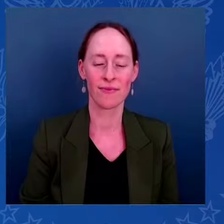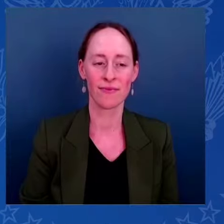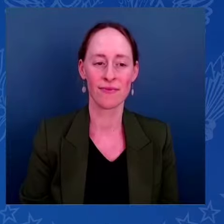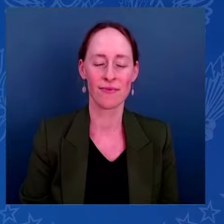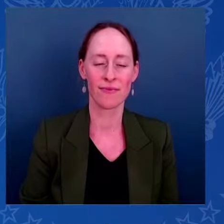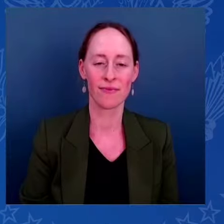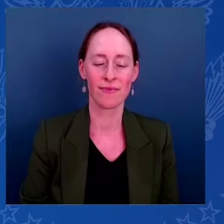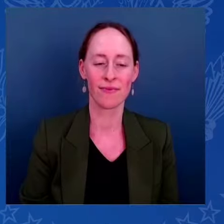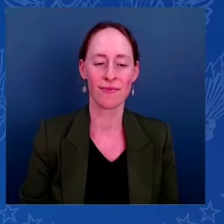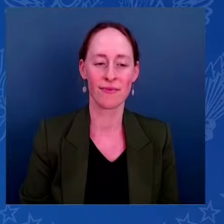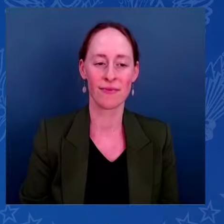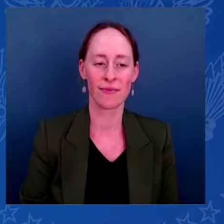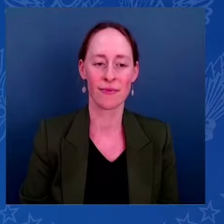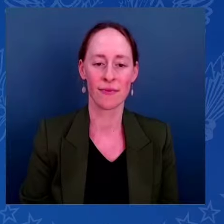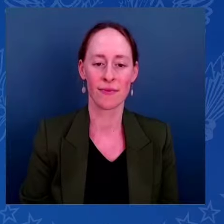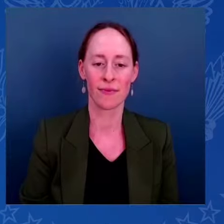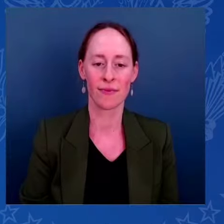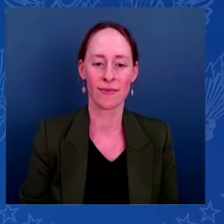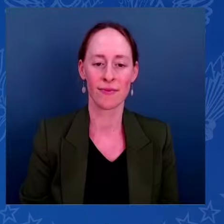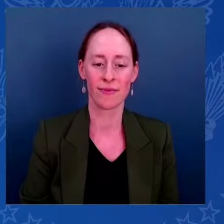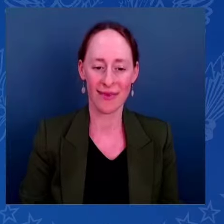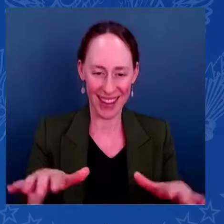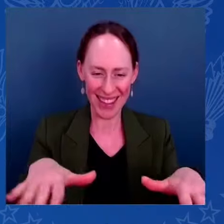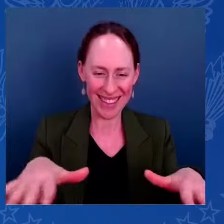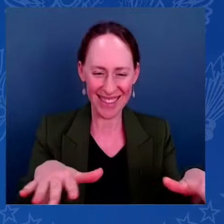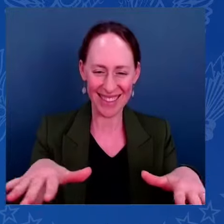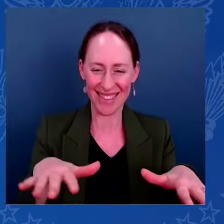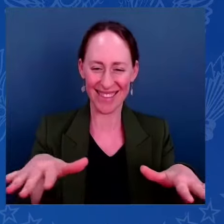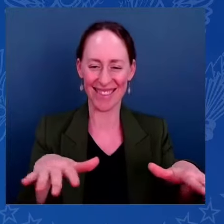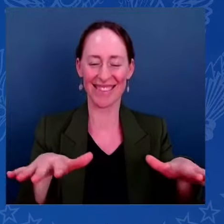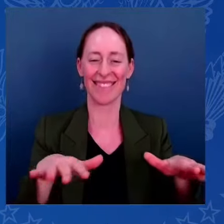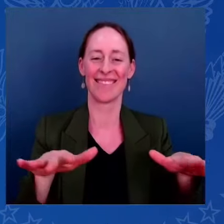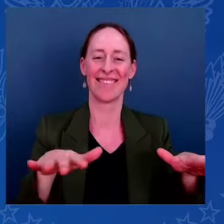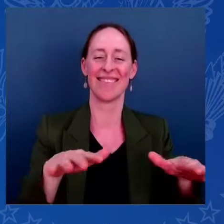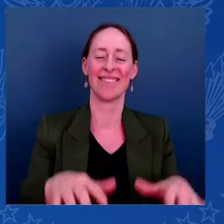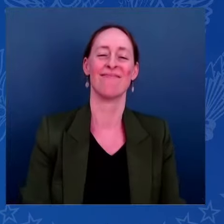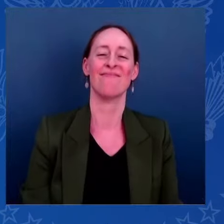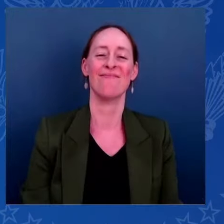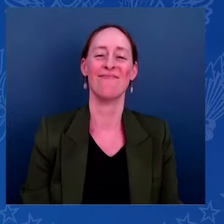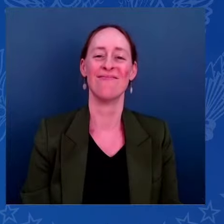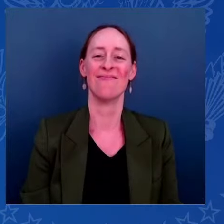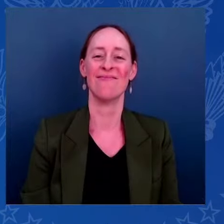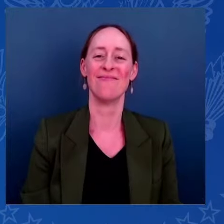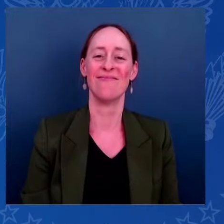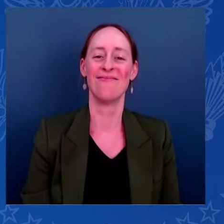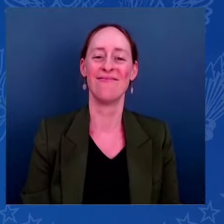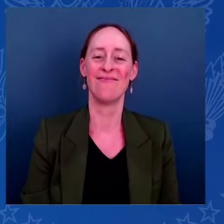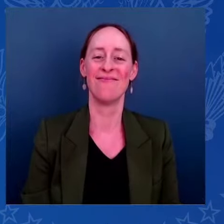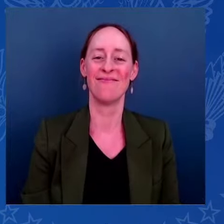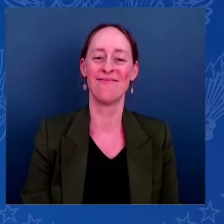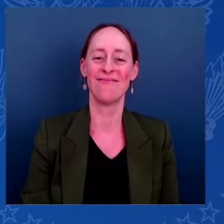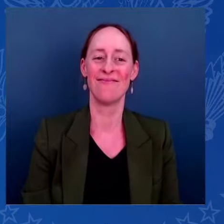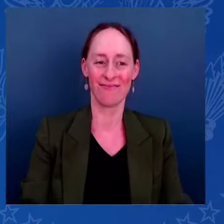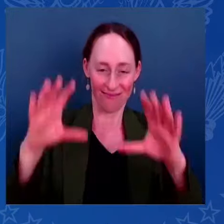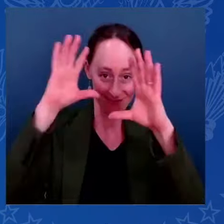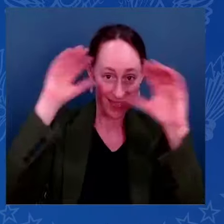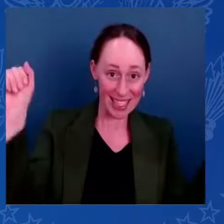The First Lady: Please -- please sit. President Fitts, thank you for welcoming us to your beautiful campus today.